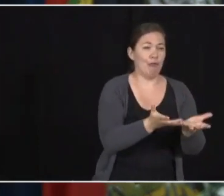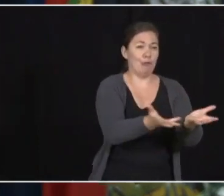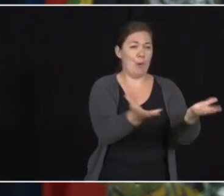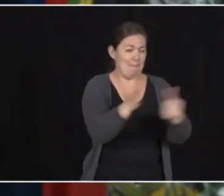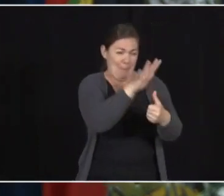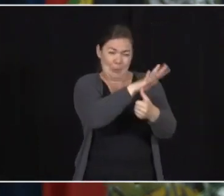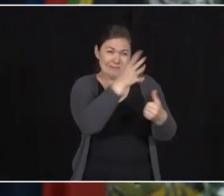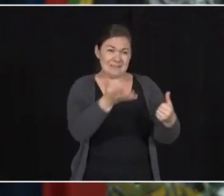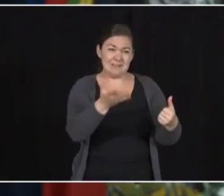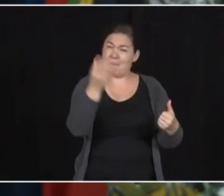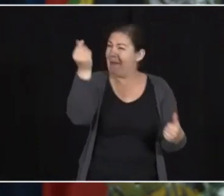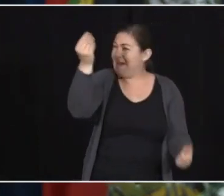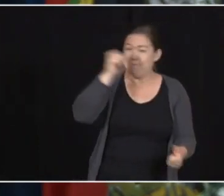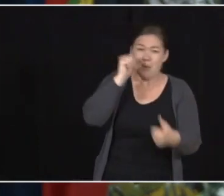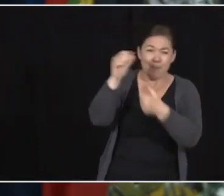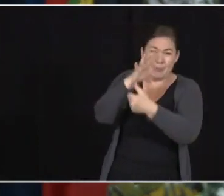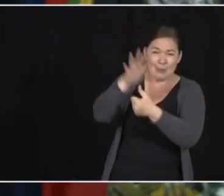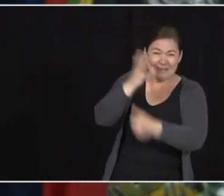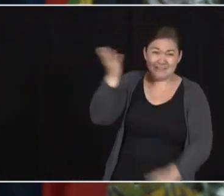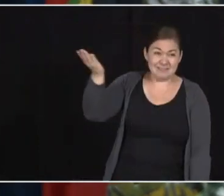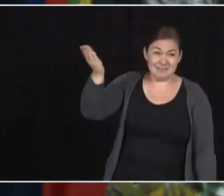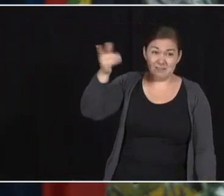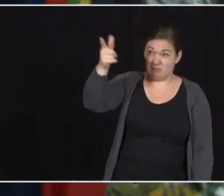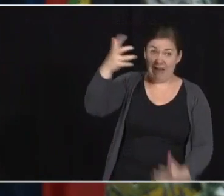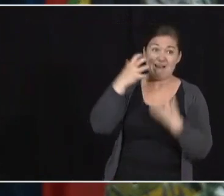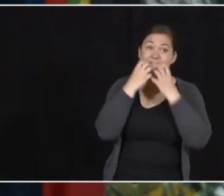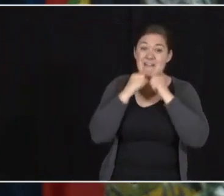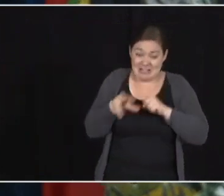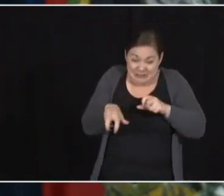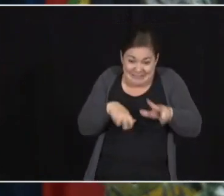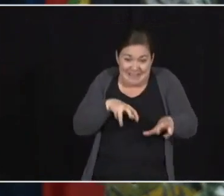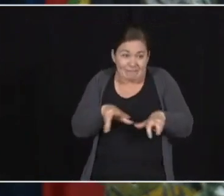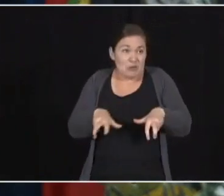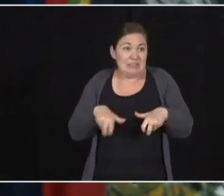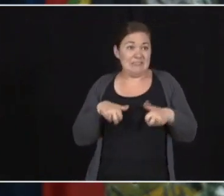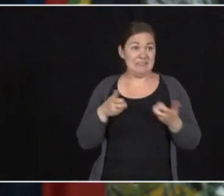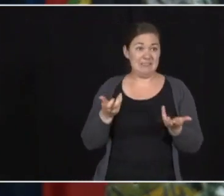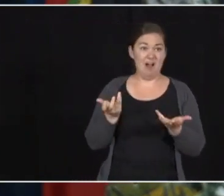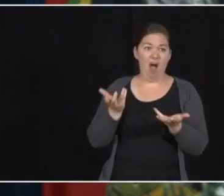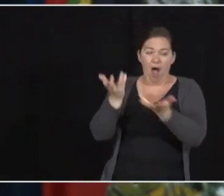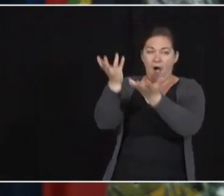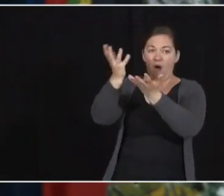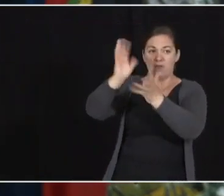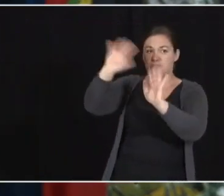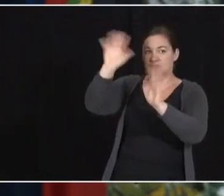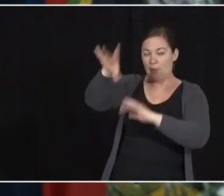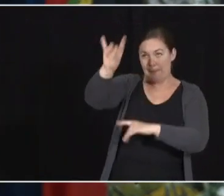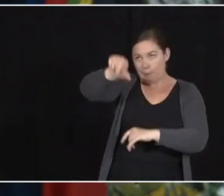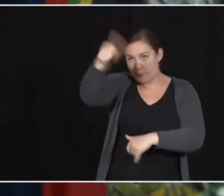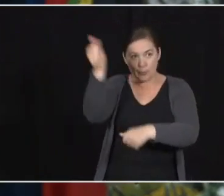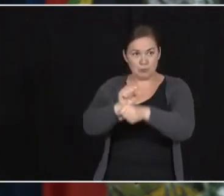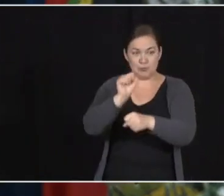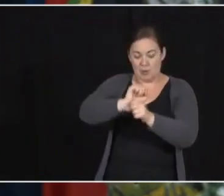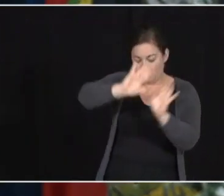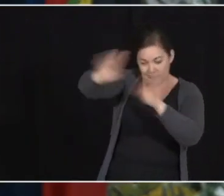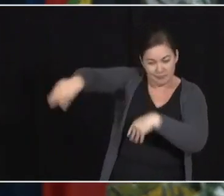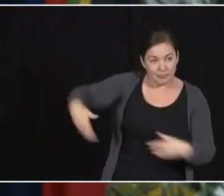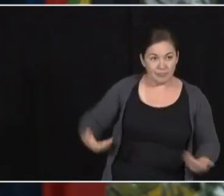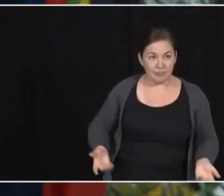That is what is important to me. What about making money. If they want to be greedy and make money, get out of the business. Go find something else to do. Don't put people's lives in jeopardy.